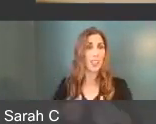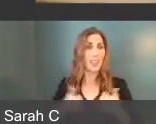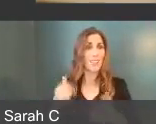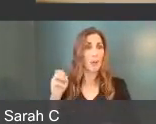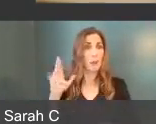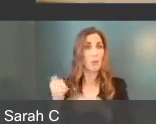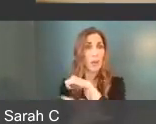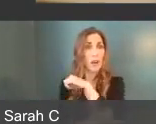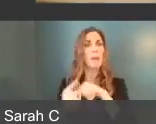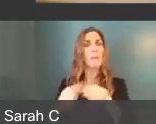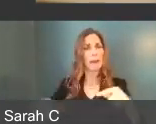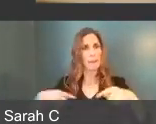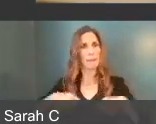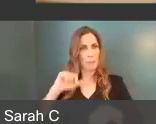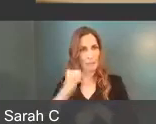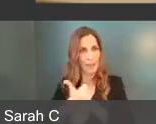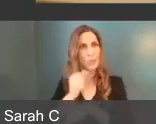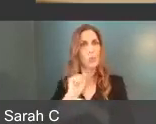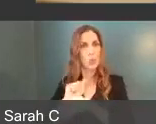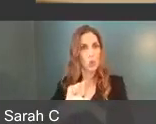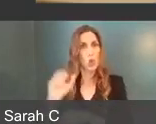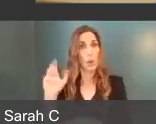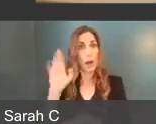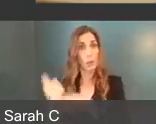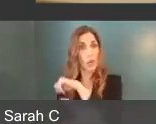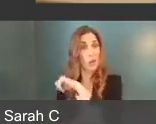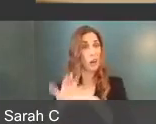in Montgomery County, would their company still be responsible for that or would they do that?